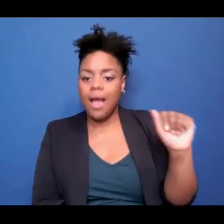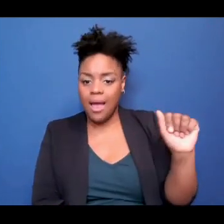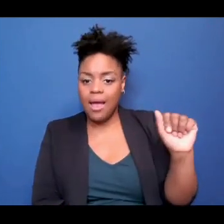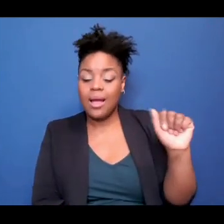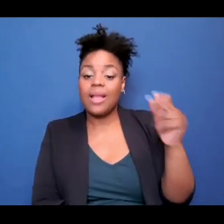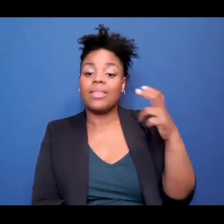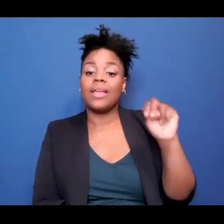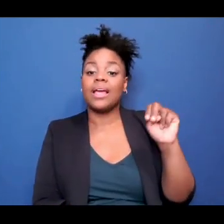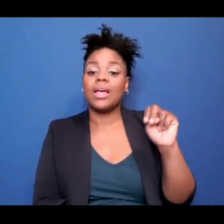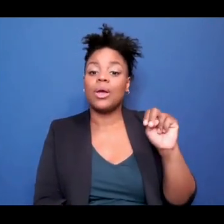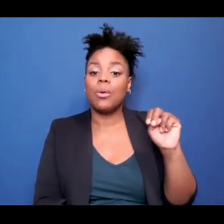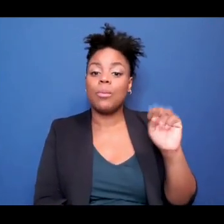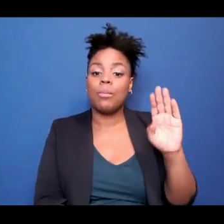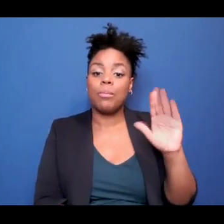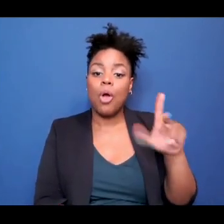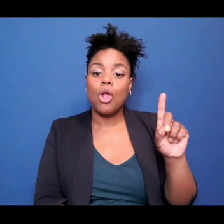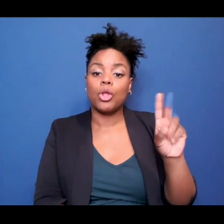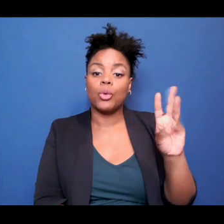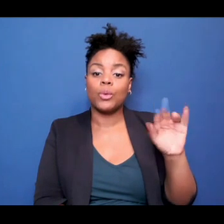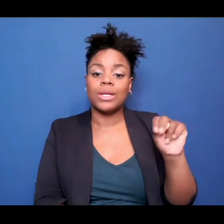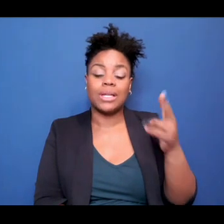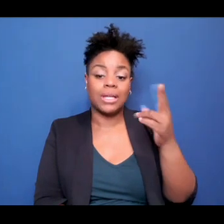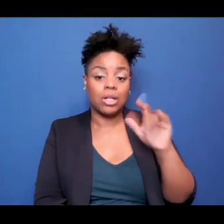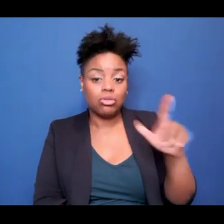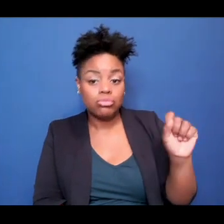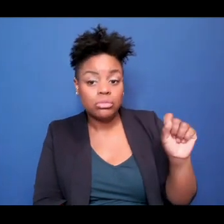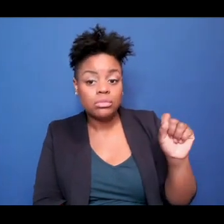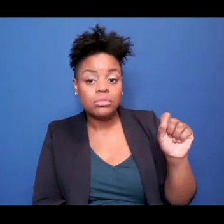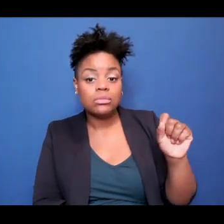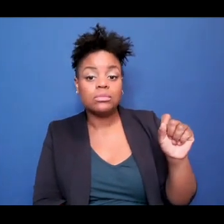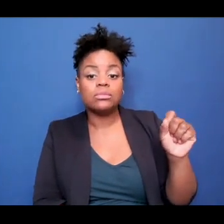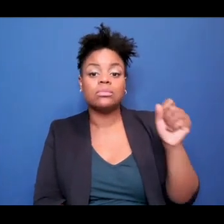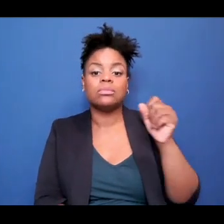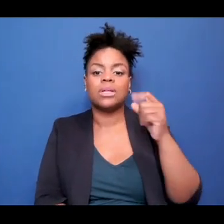SOUTH LA, BALDWIN HILLS, EAST